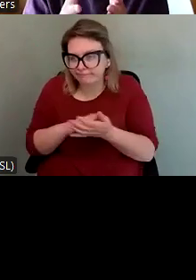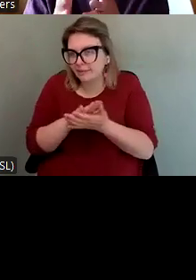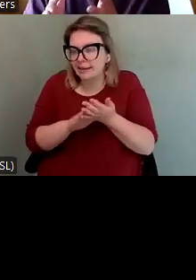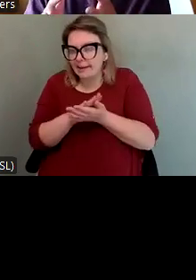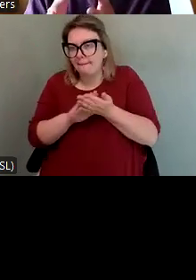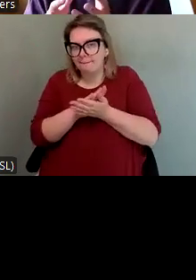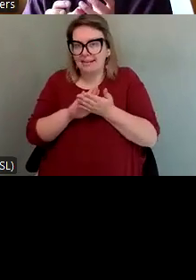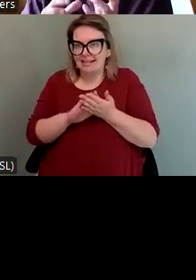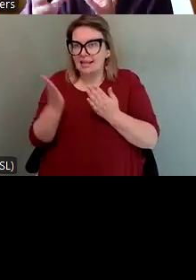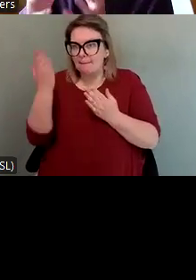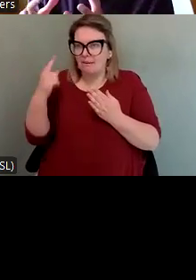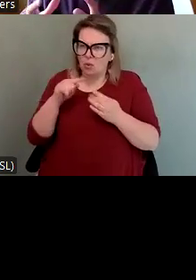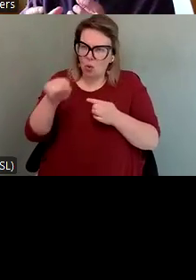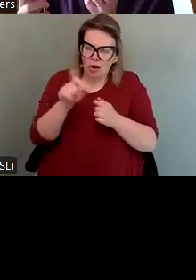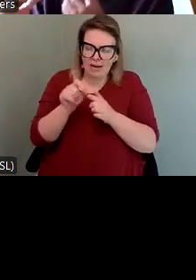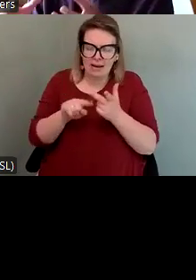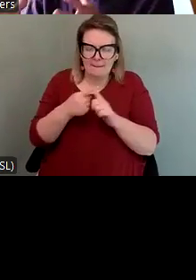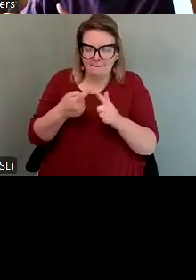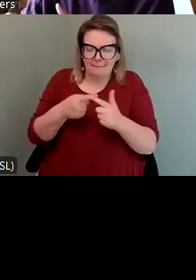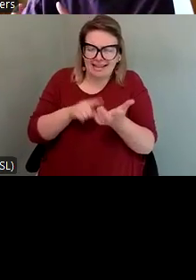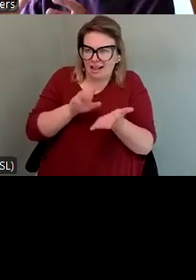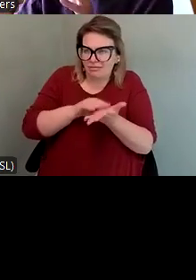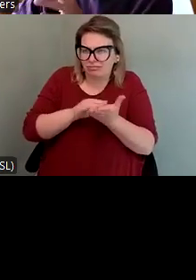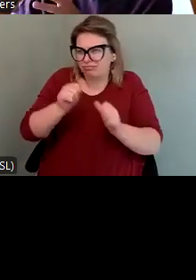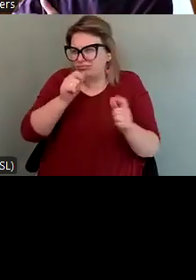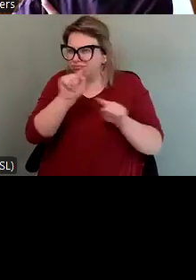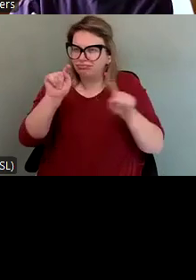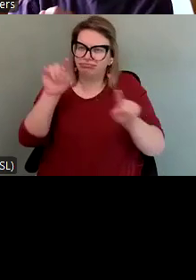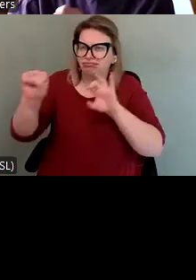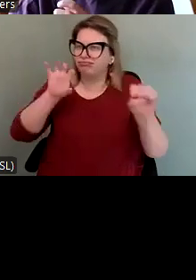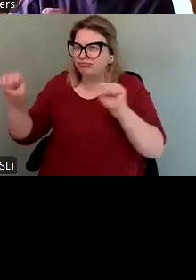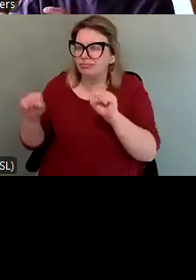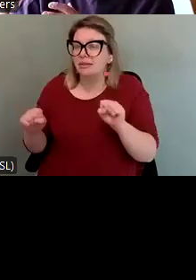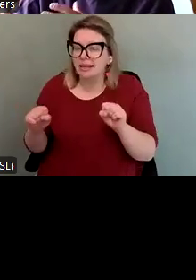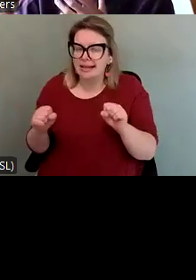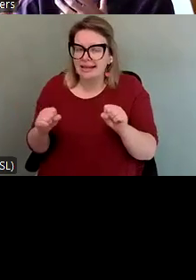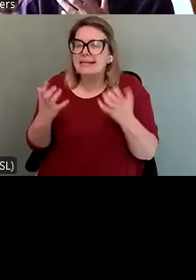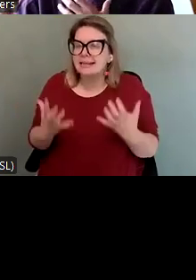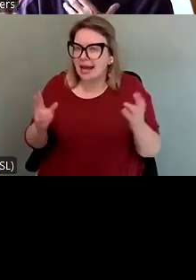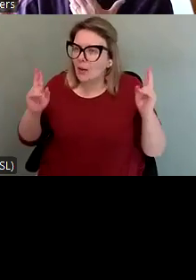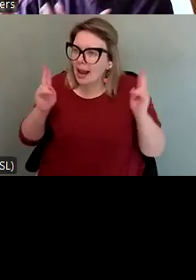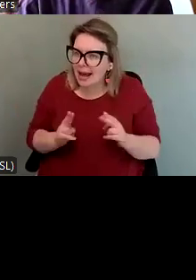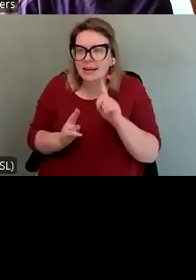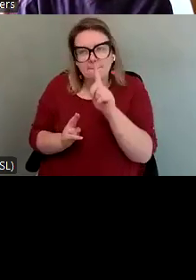as they used to be, but they still work to a level. It's approaching marketing pixels